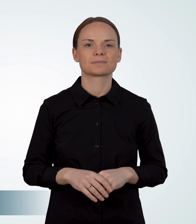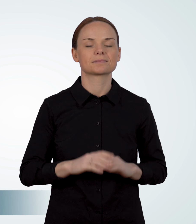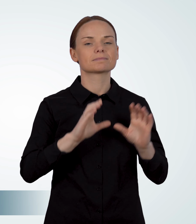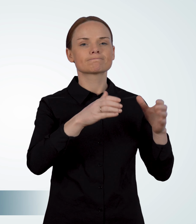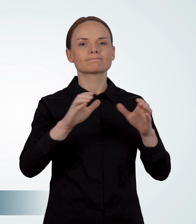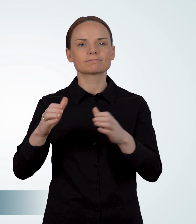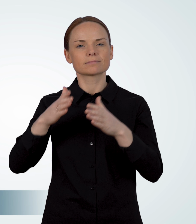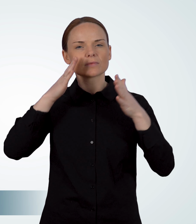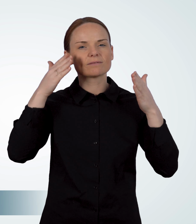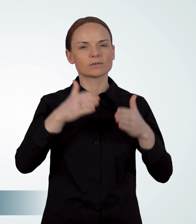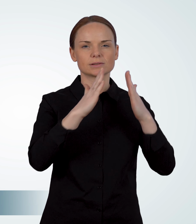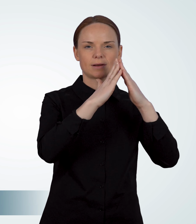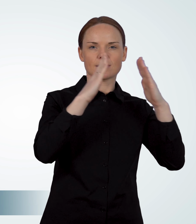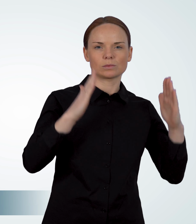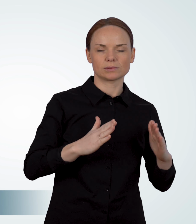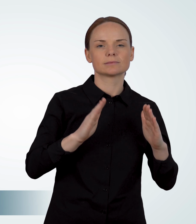The housing and homelessness sectors